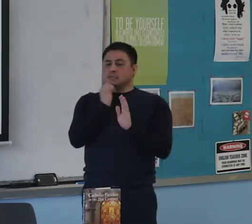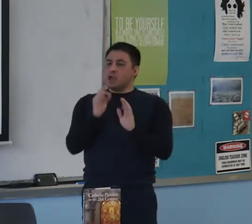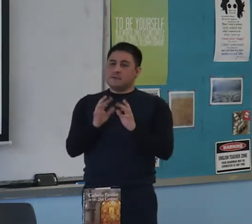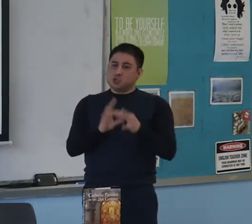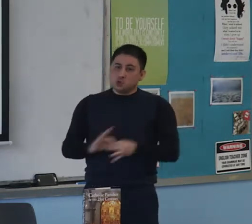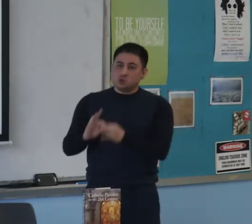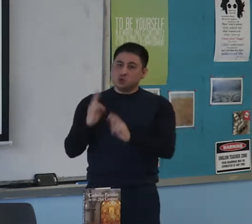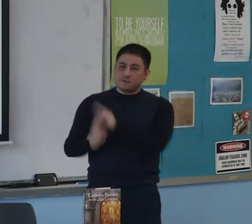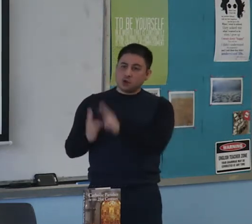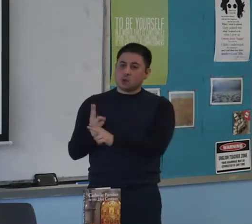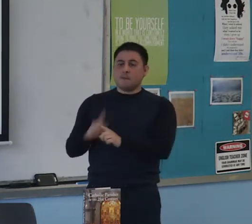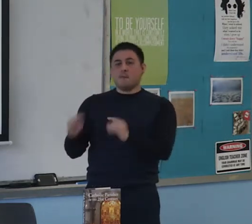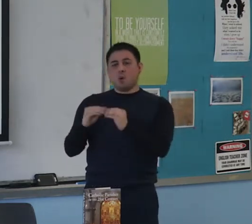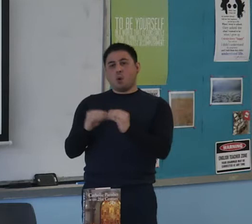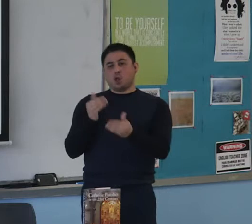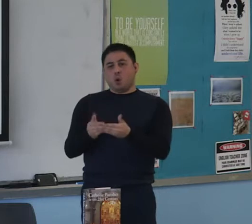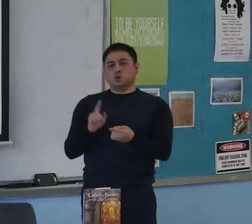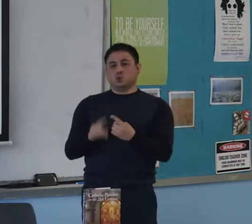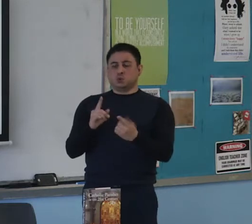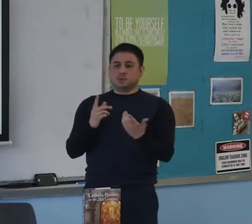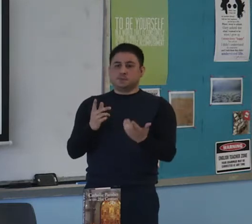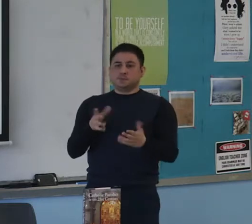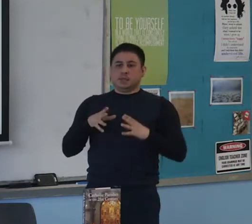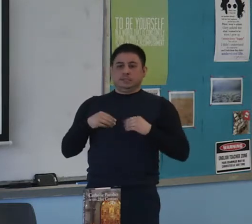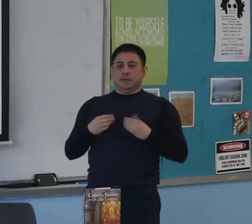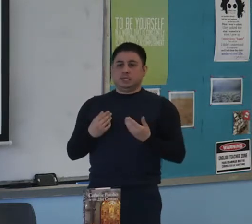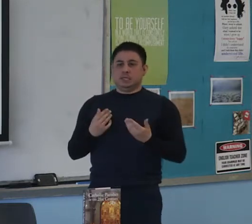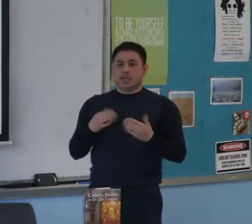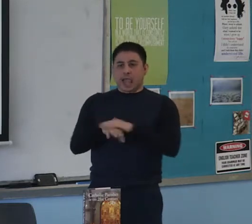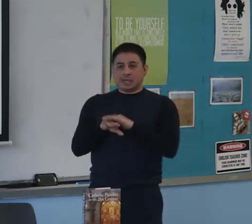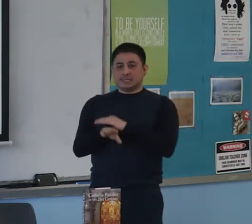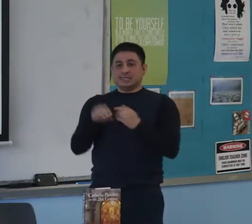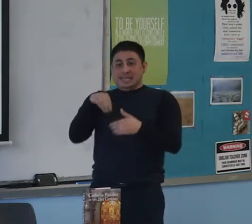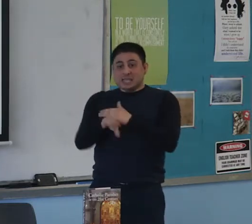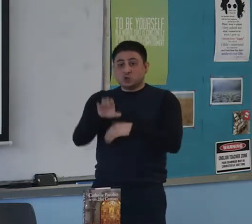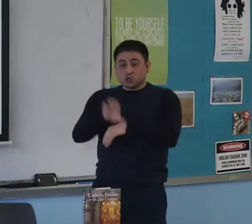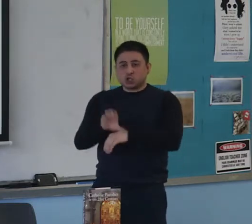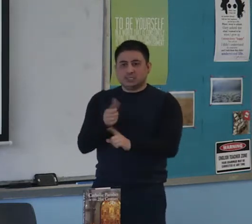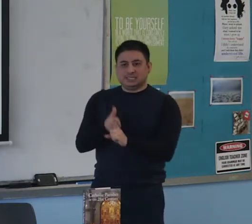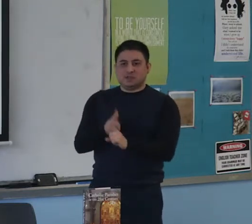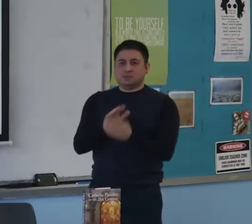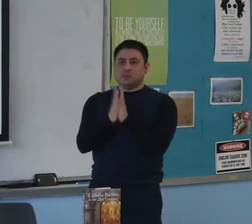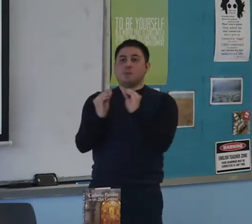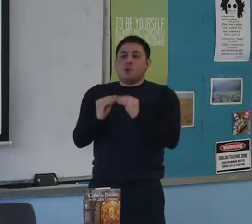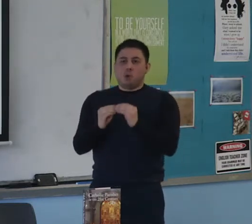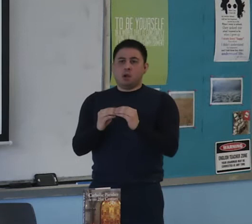much more close to it, that access into the church itself, we find great